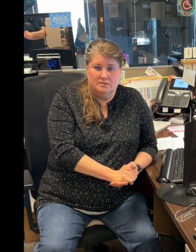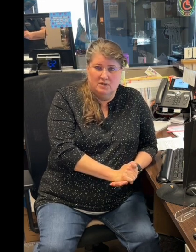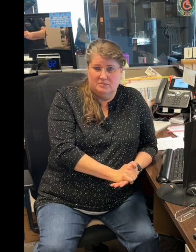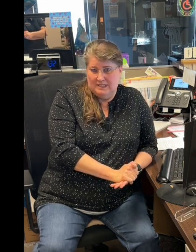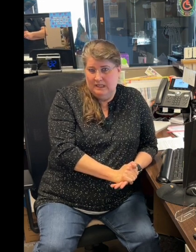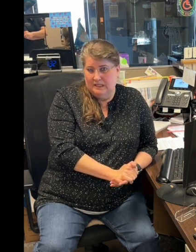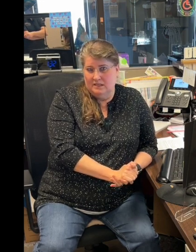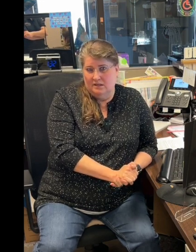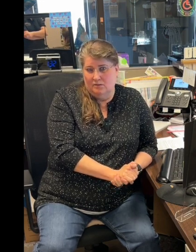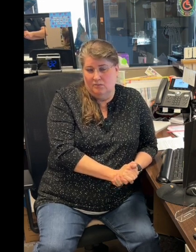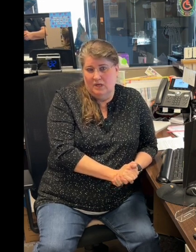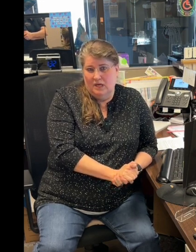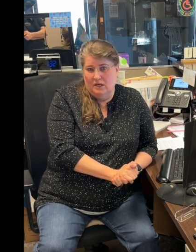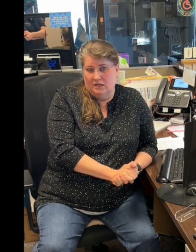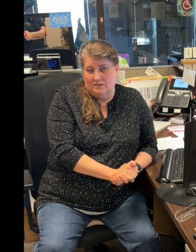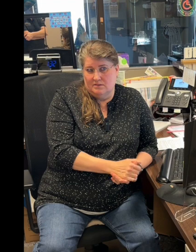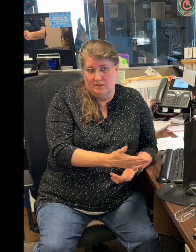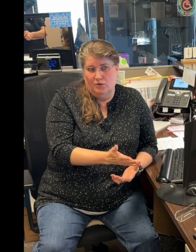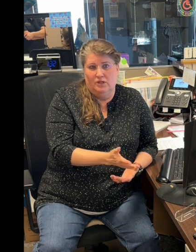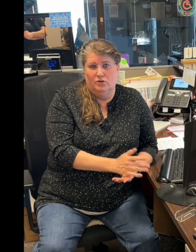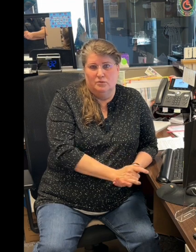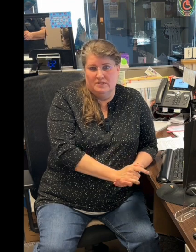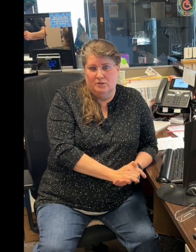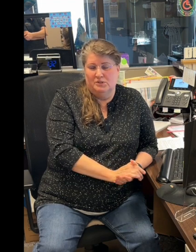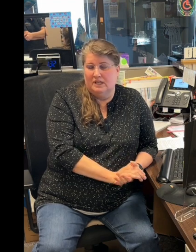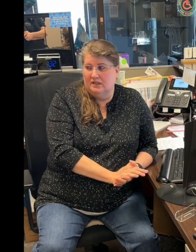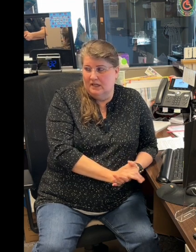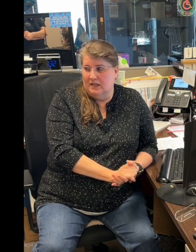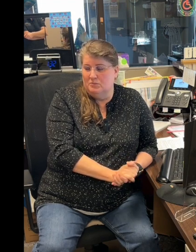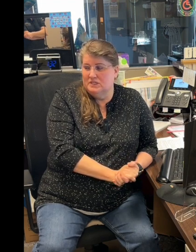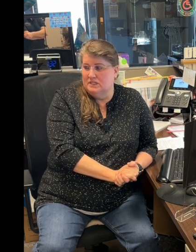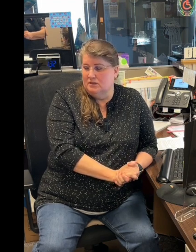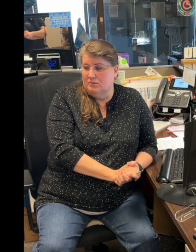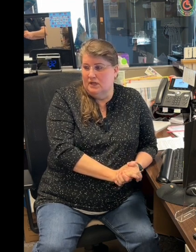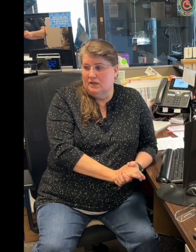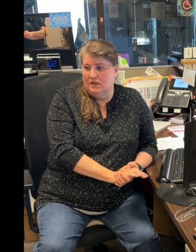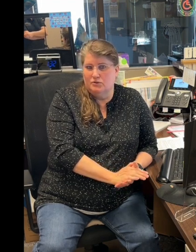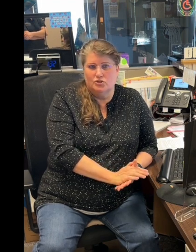his mom signing to him CU someone he knew was in the play and they came to see him and I was